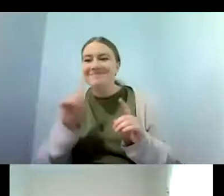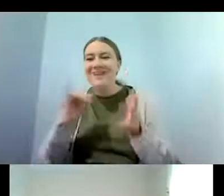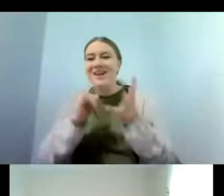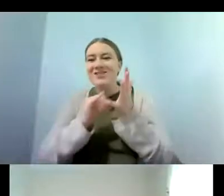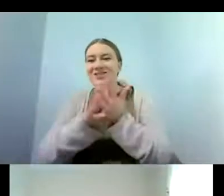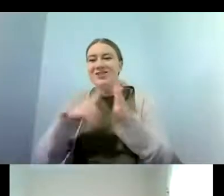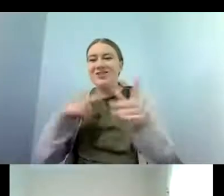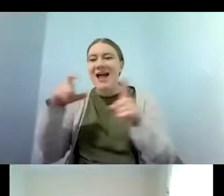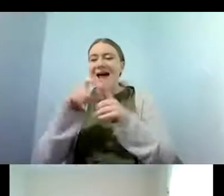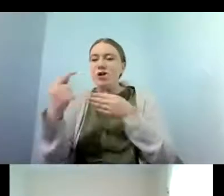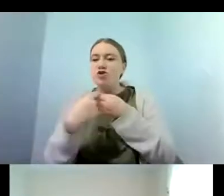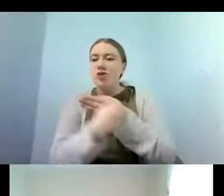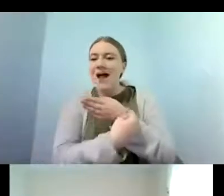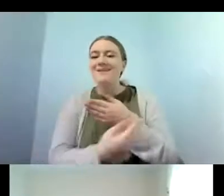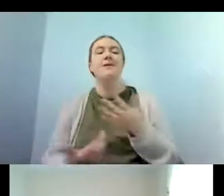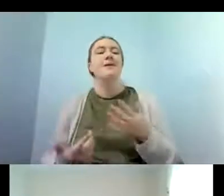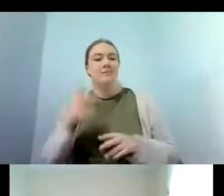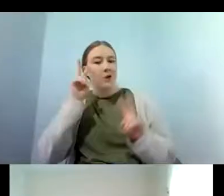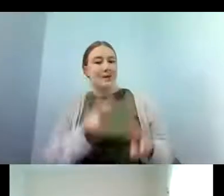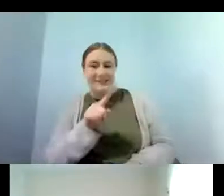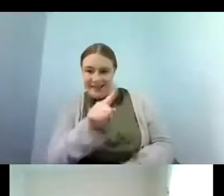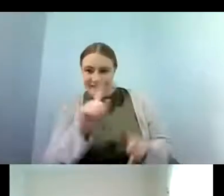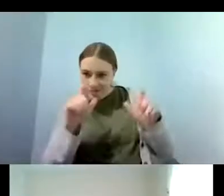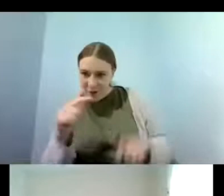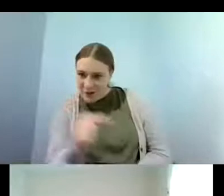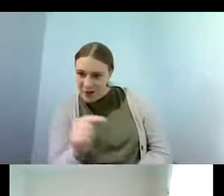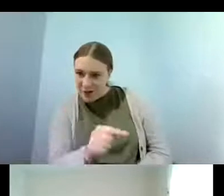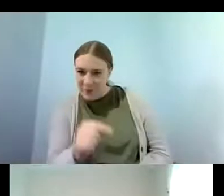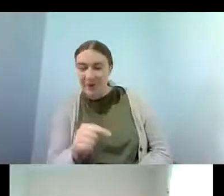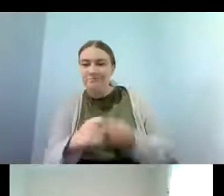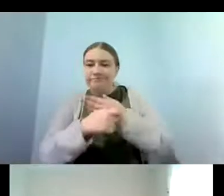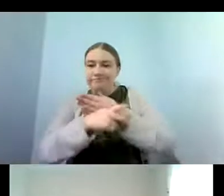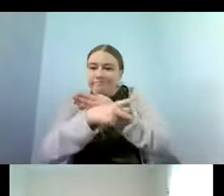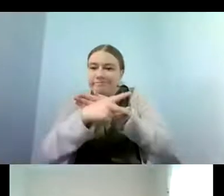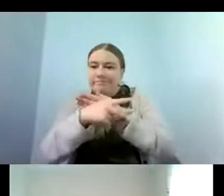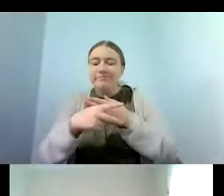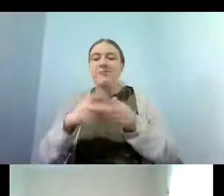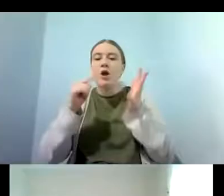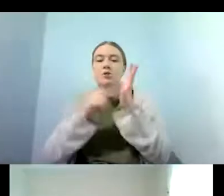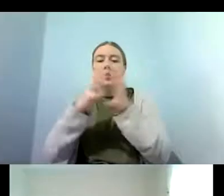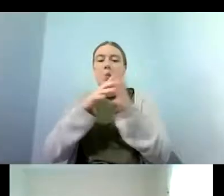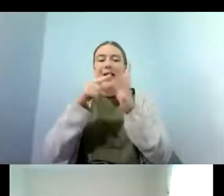so the shad you can see on this slide and a twaite shad and the shad and it's a member of the herring